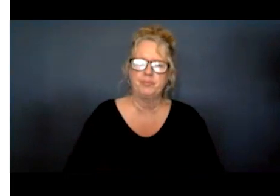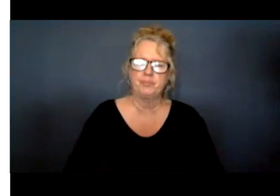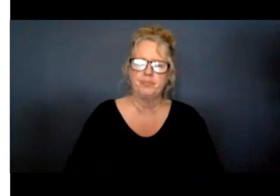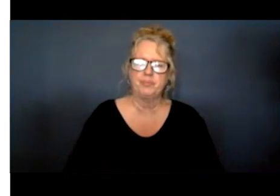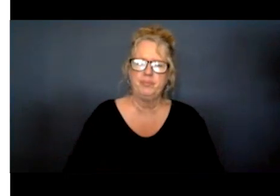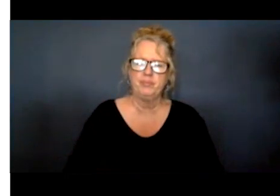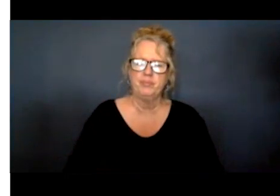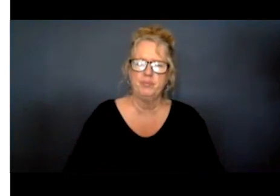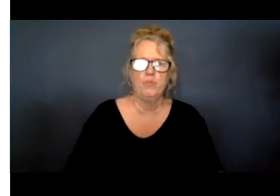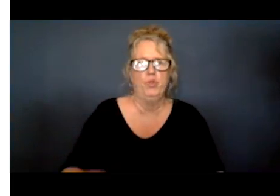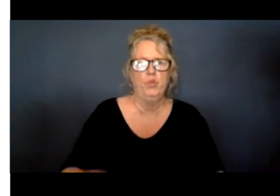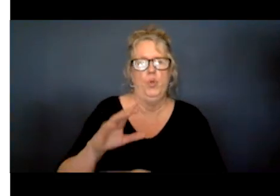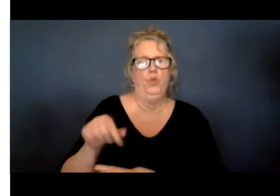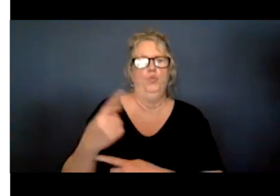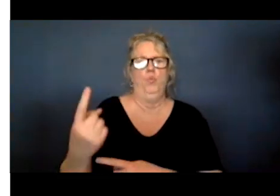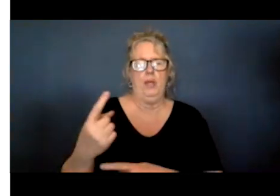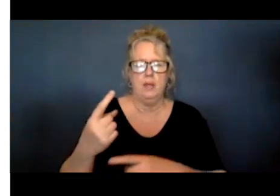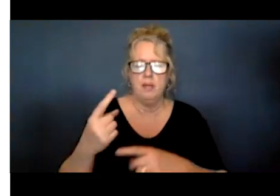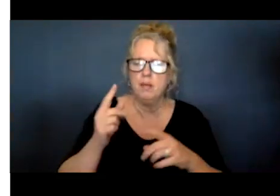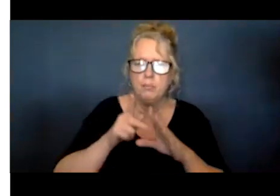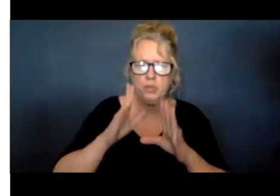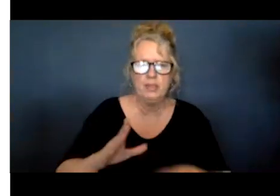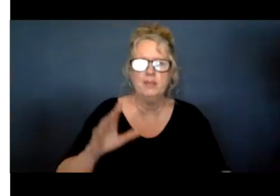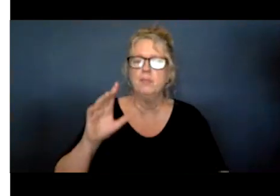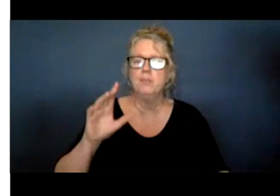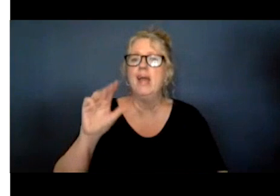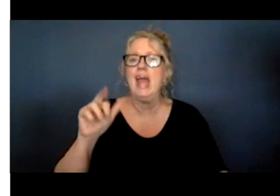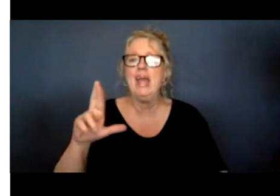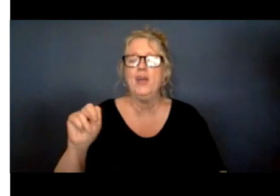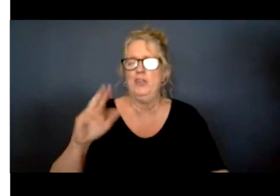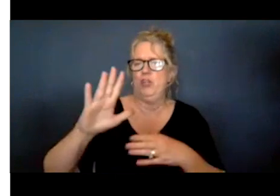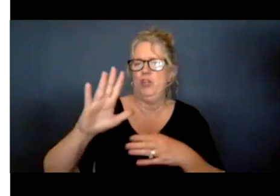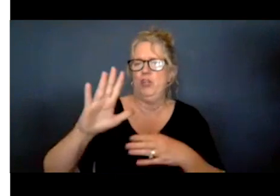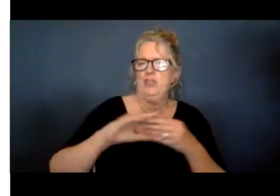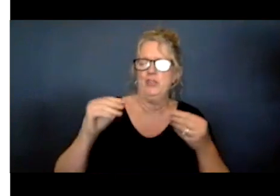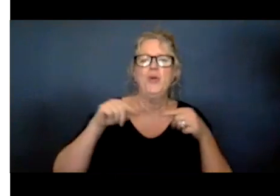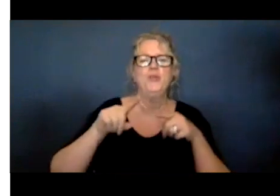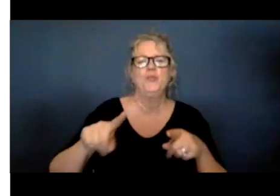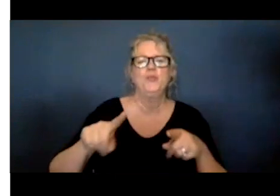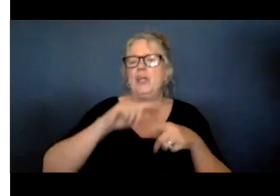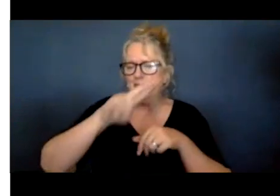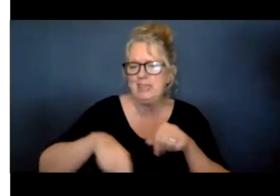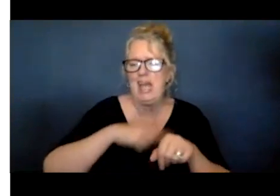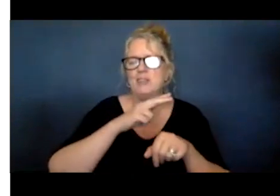One participant, Aaron, shared his story during National Apprenticeship Week. He